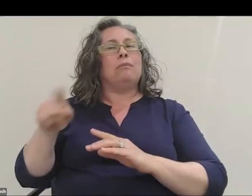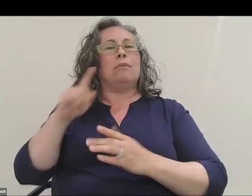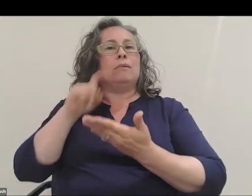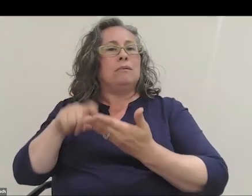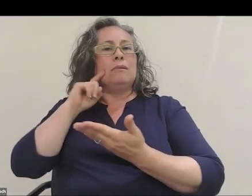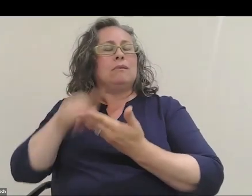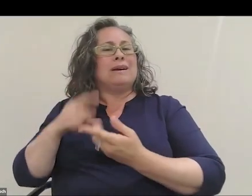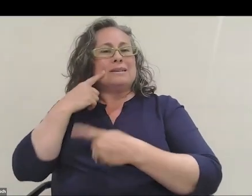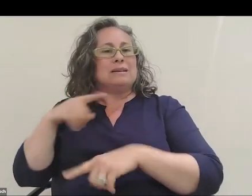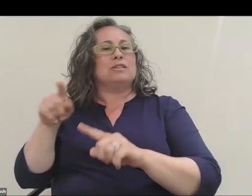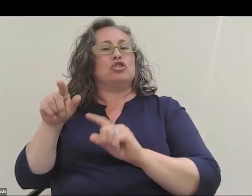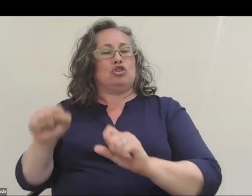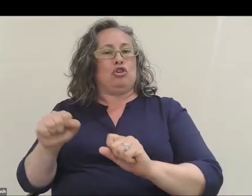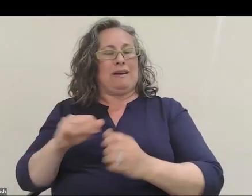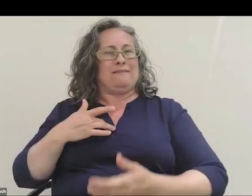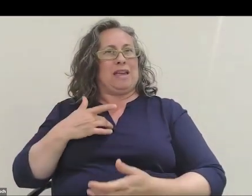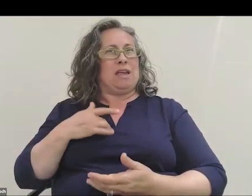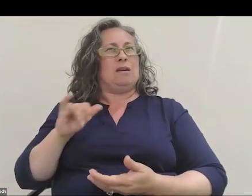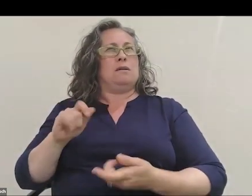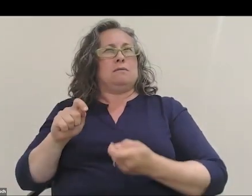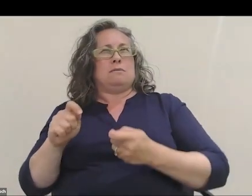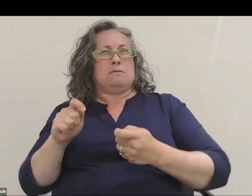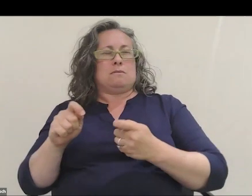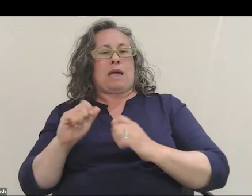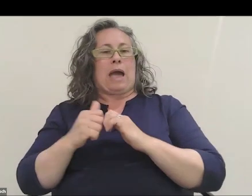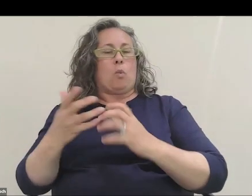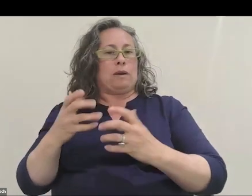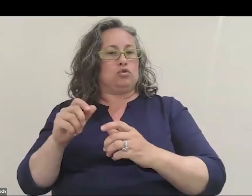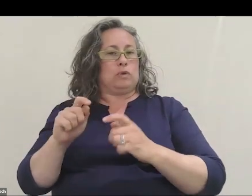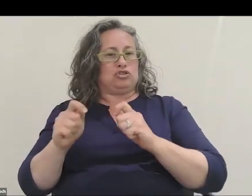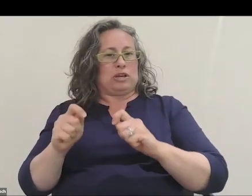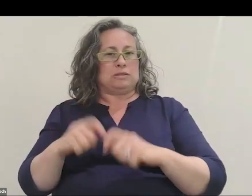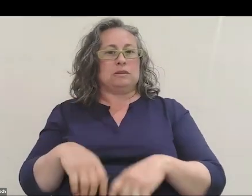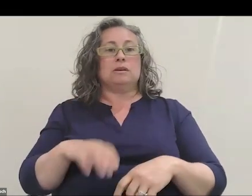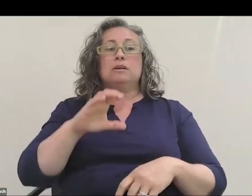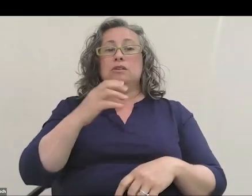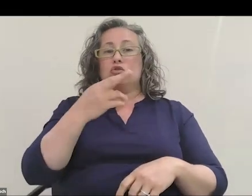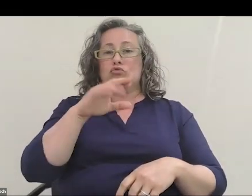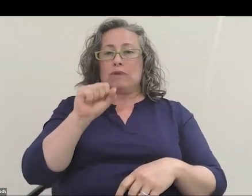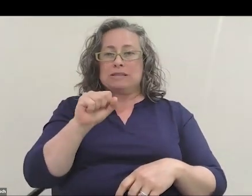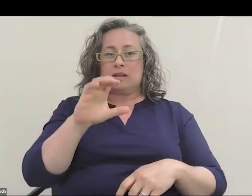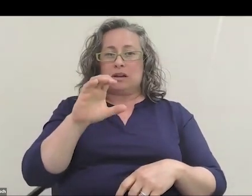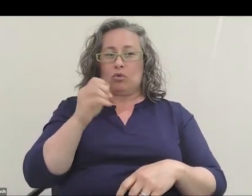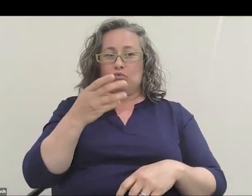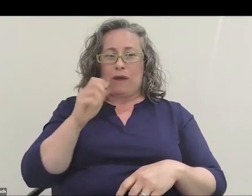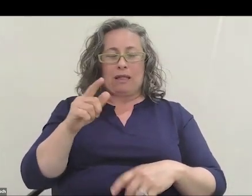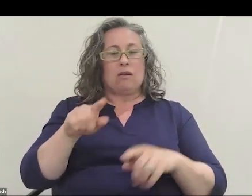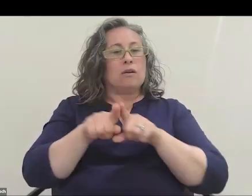and decide themselves how they wanted to adjust their model. Chris Correll there also made the accessible STEM website.